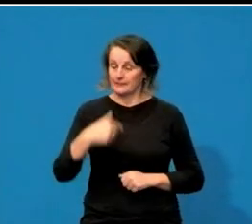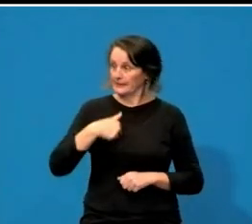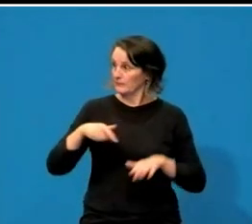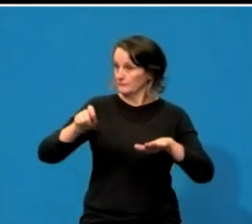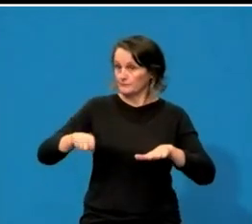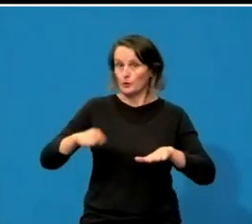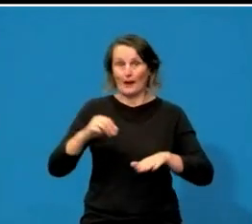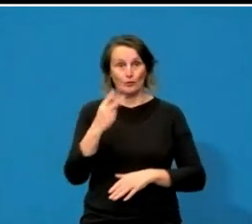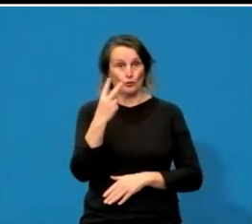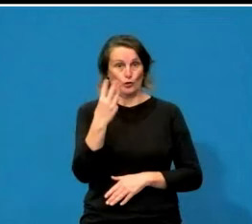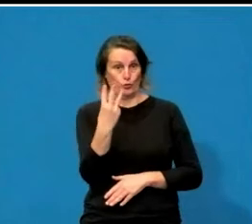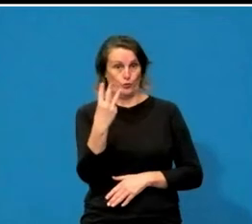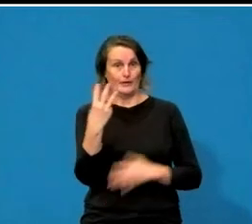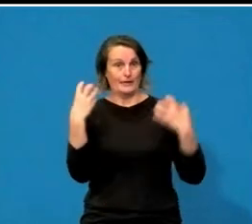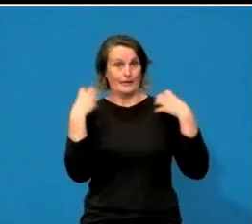and Commissioner Alastair McEwin AM.